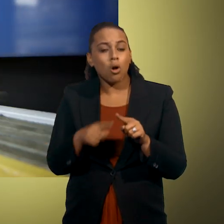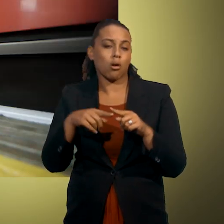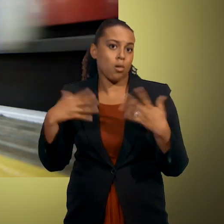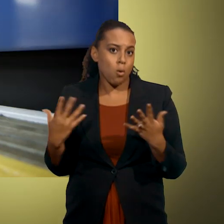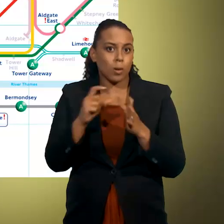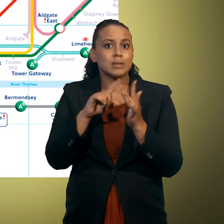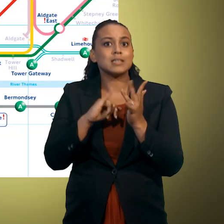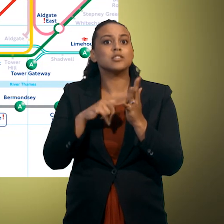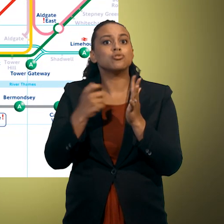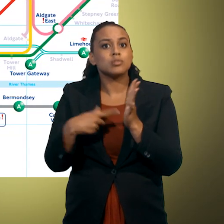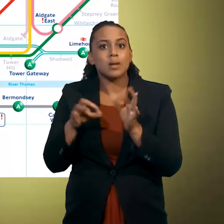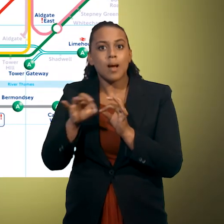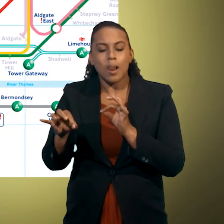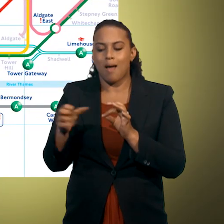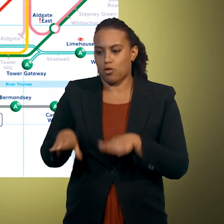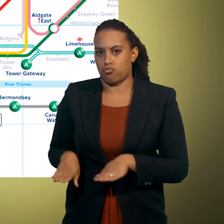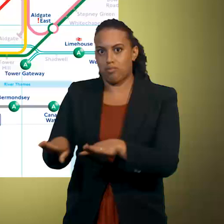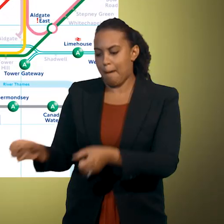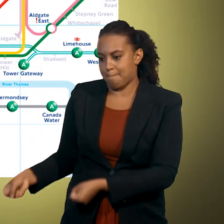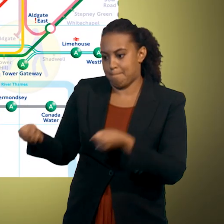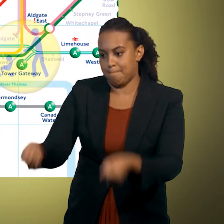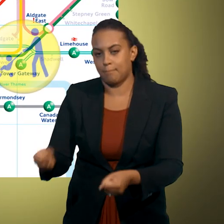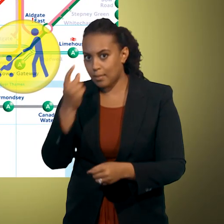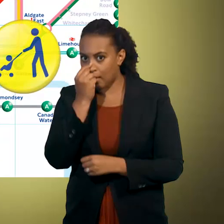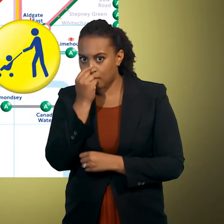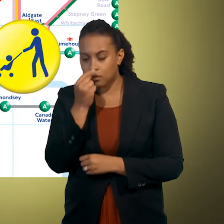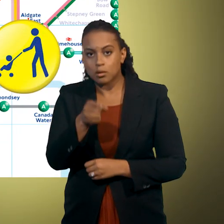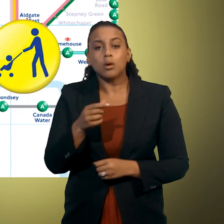If you are transferring from a national rail station onto the Underground, please refer